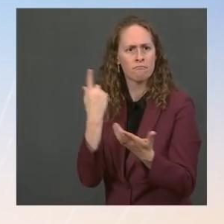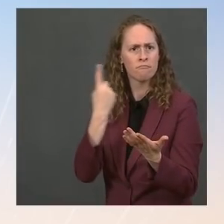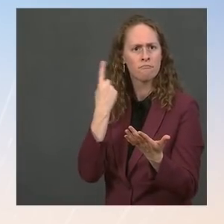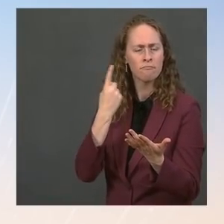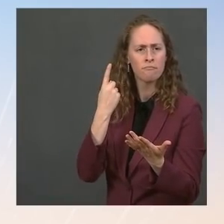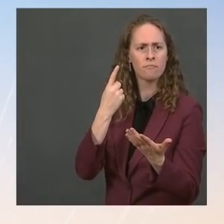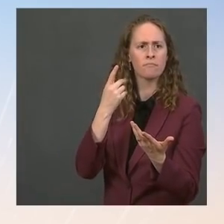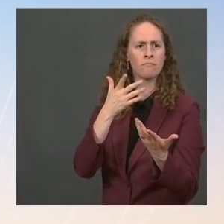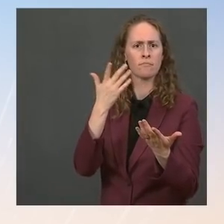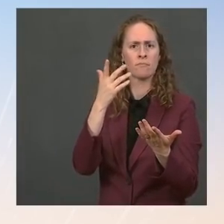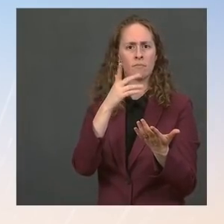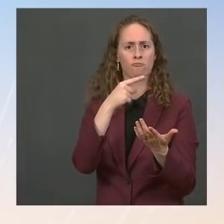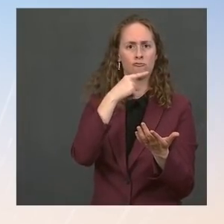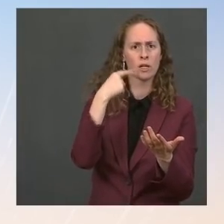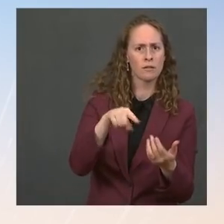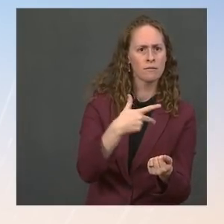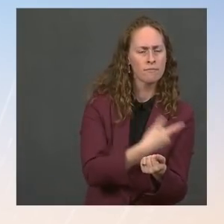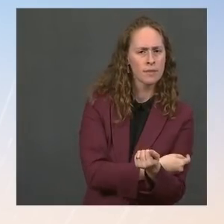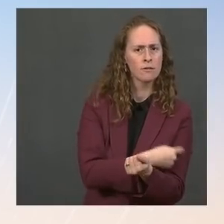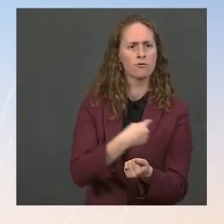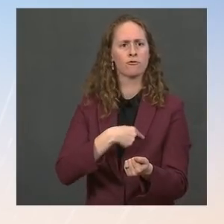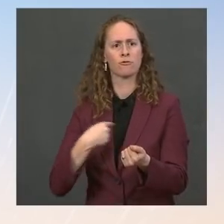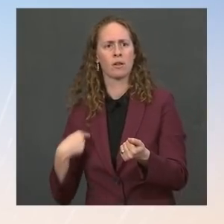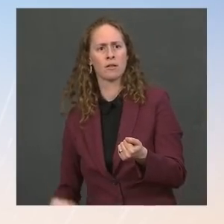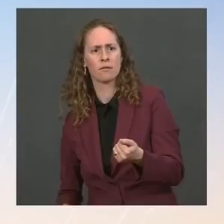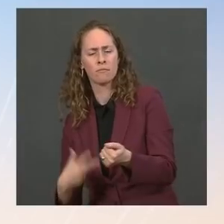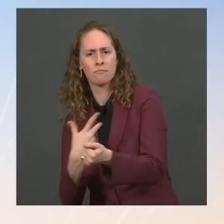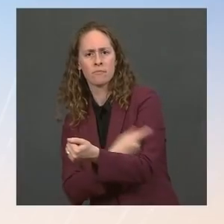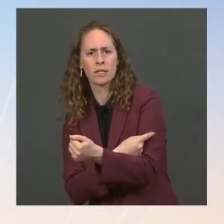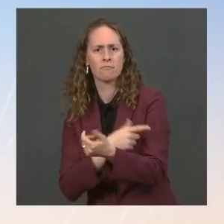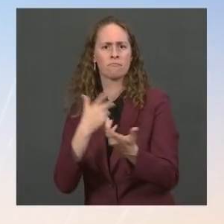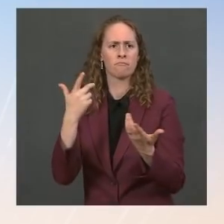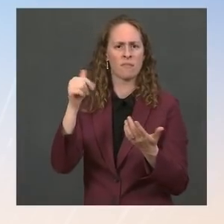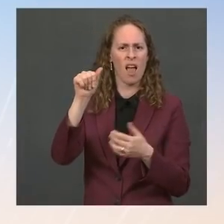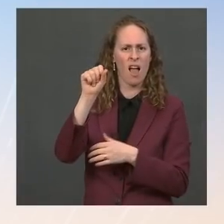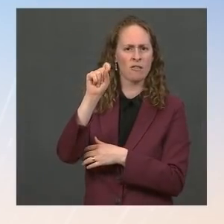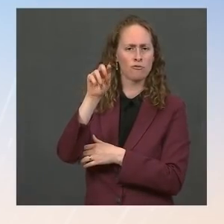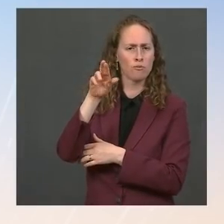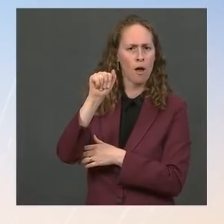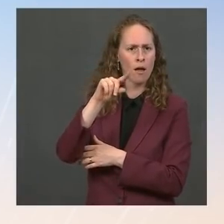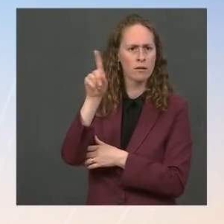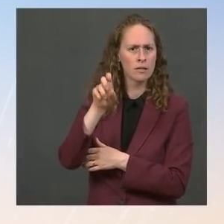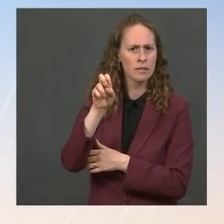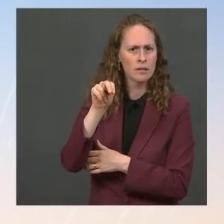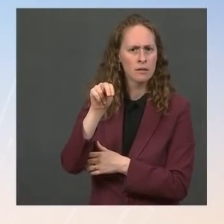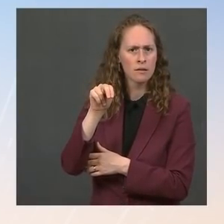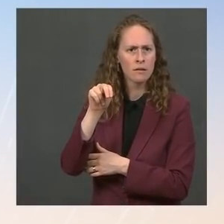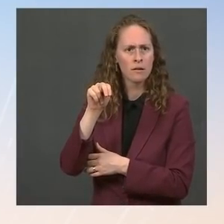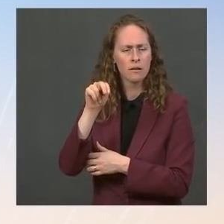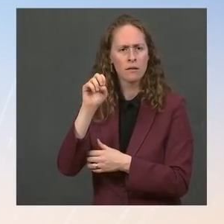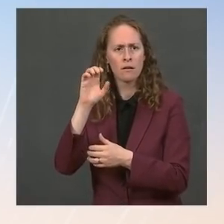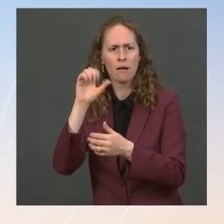AstraZeneca? Is there discussion on what exactly is a "vaccine" and "vaccinated"? Ms Psaki: Yes, this is all a part of the process.